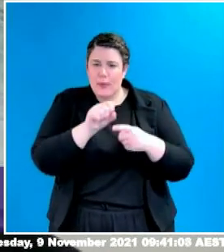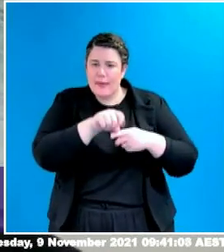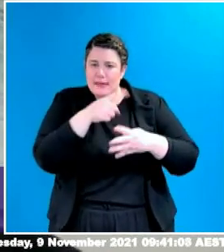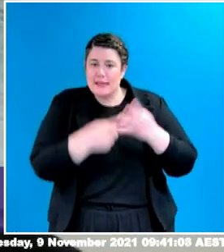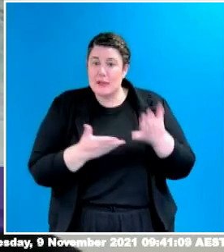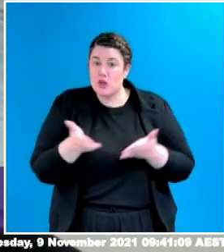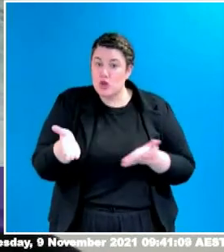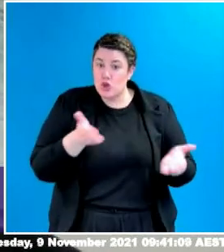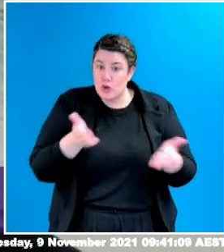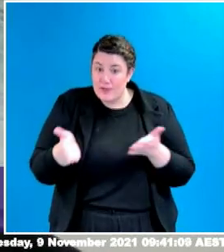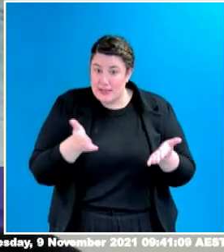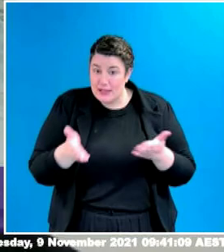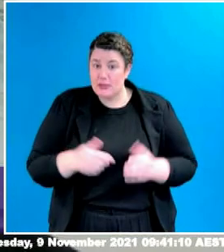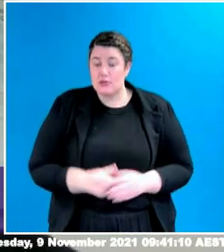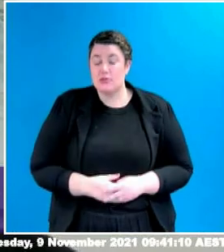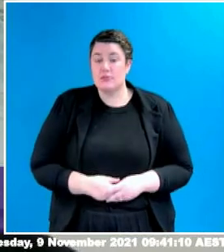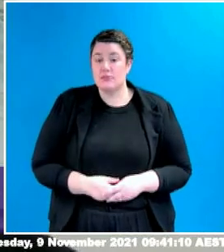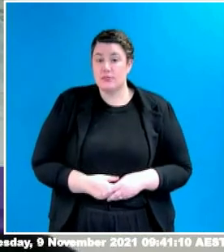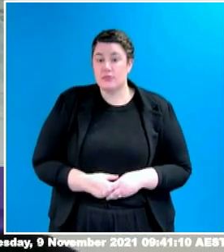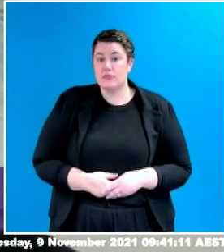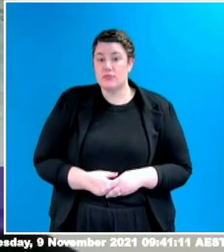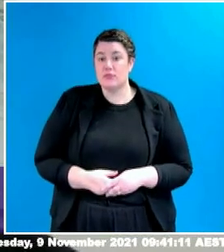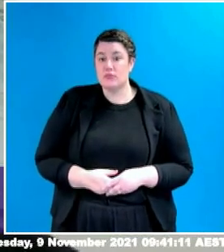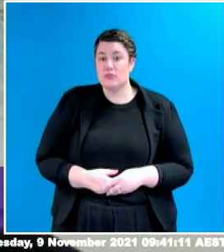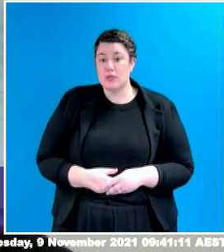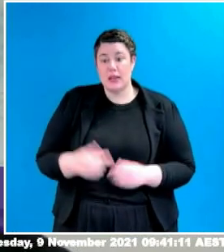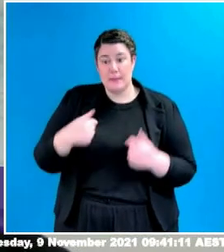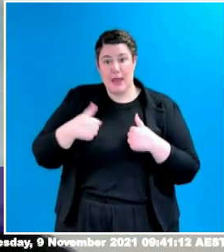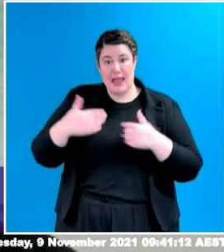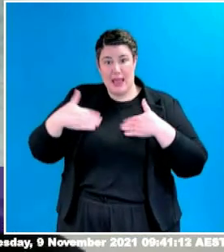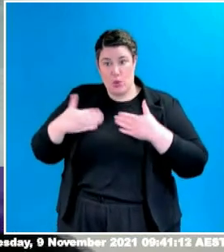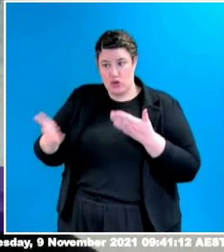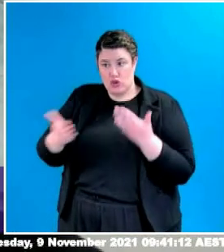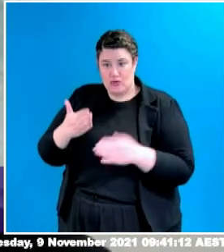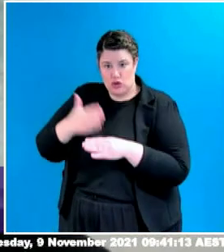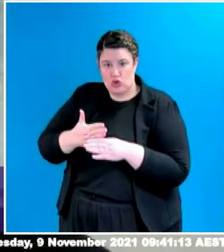I certainly deal with disability related matters in my health services role.